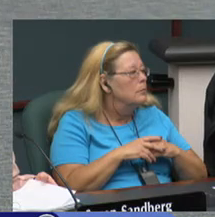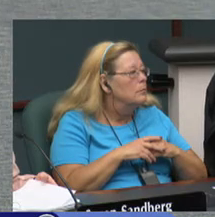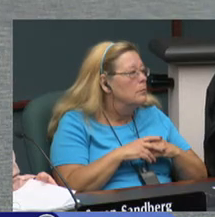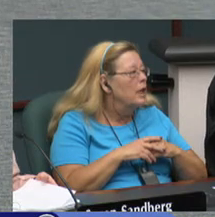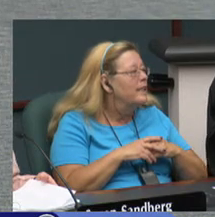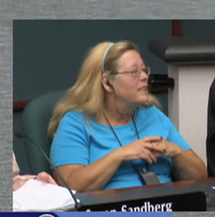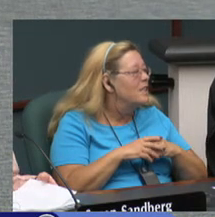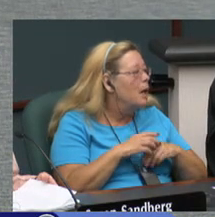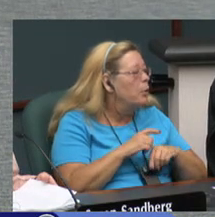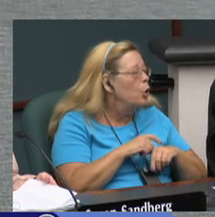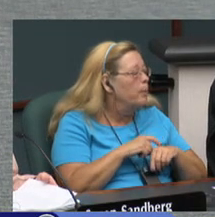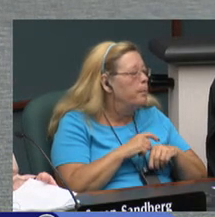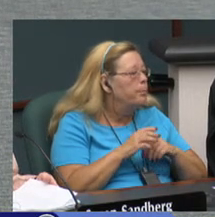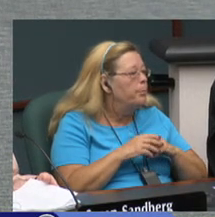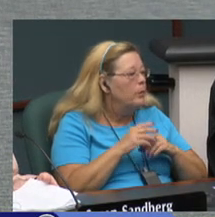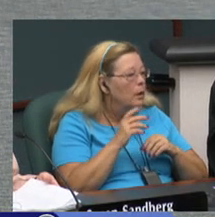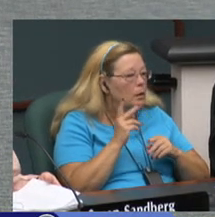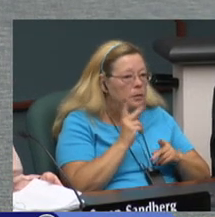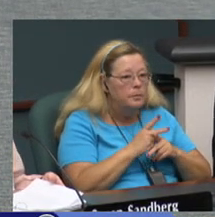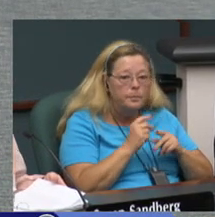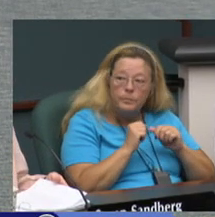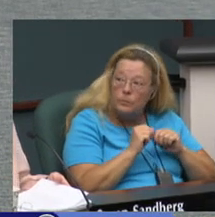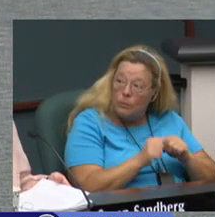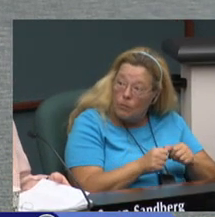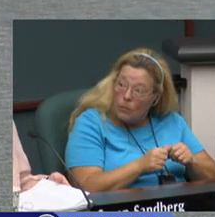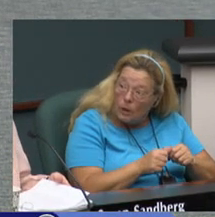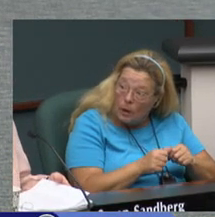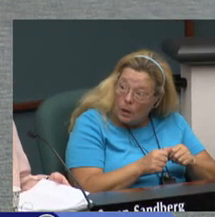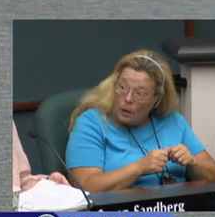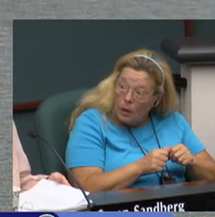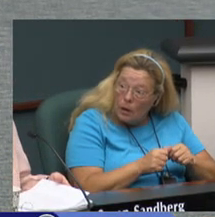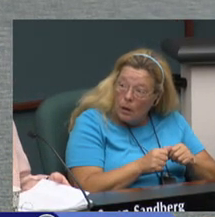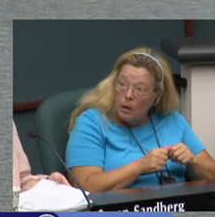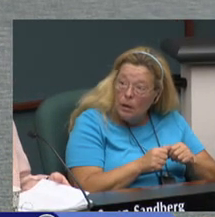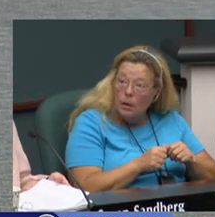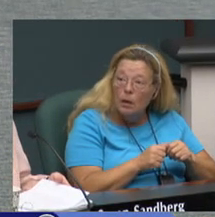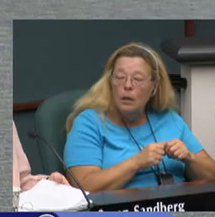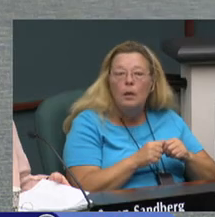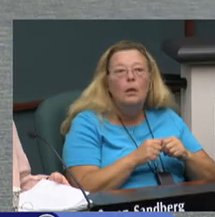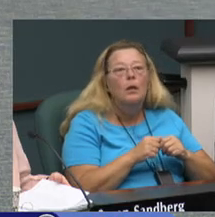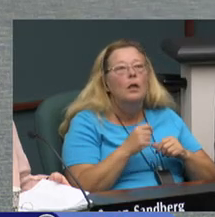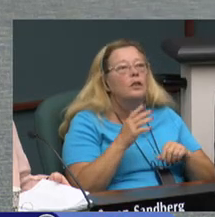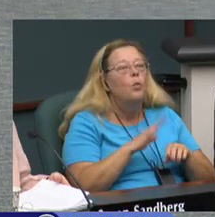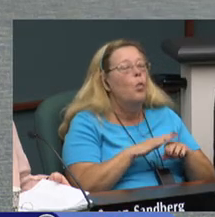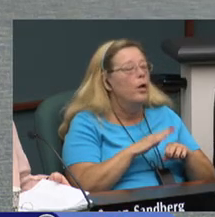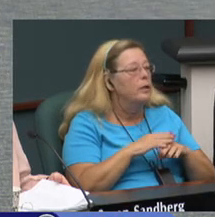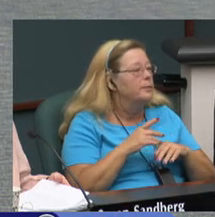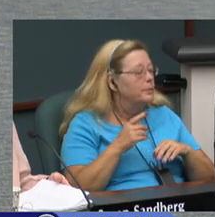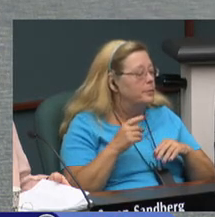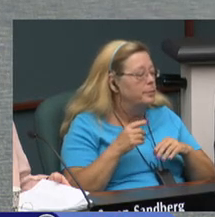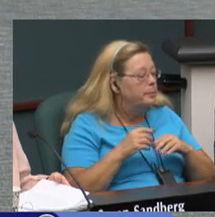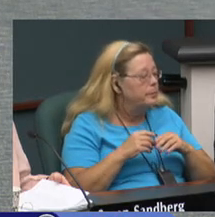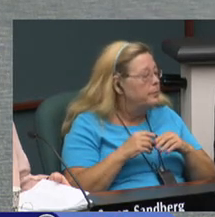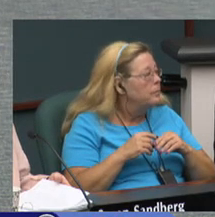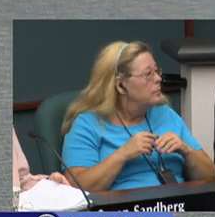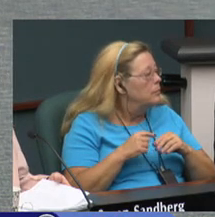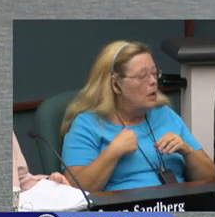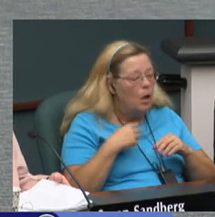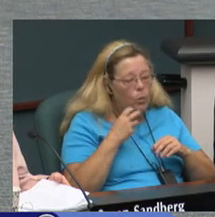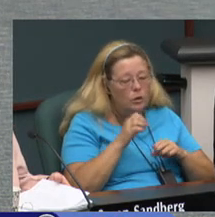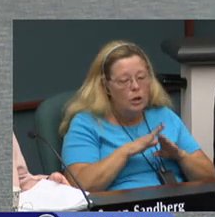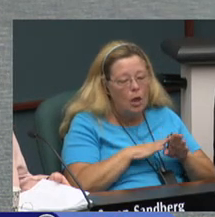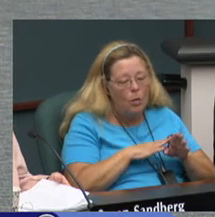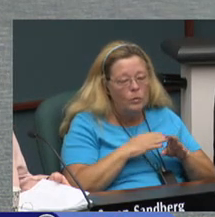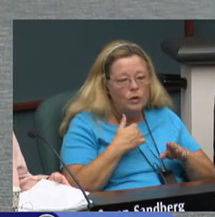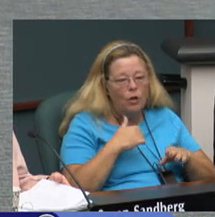can we keep going I forget how this works okay I was slow